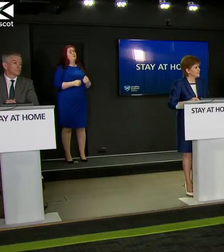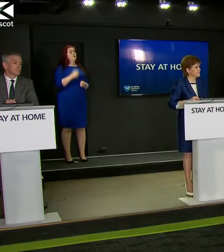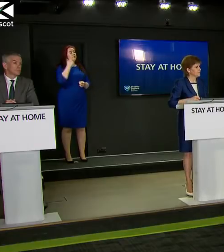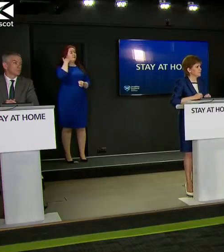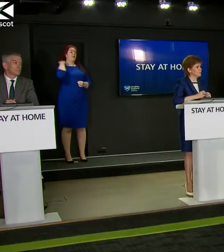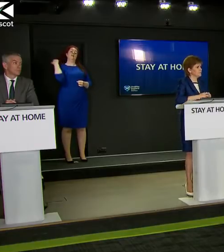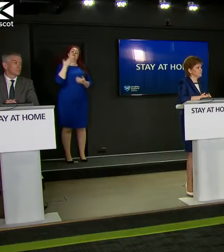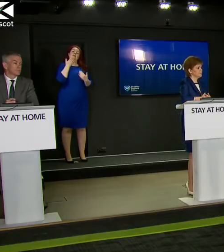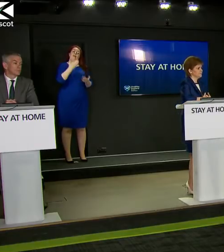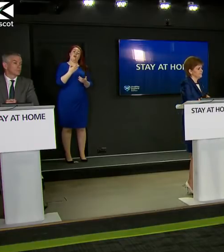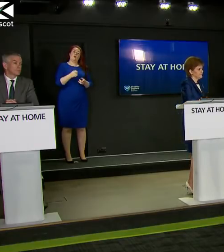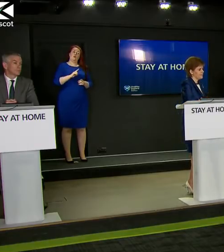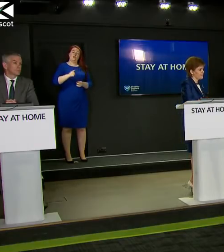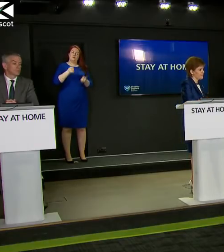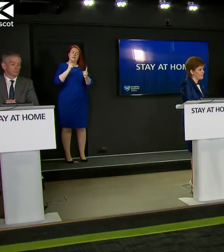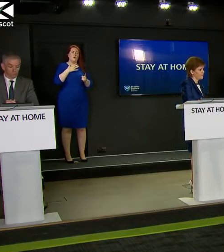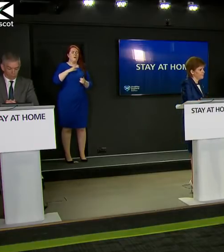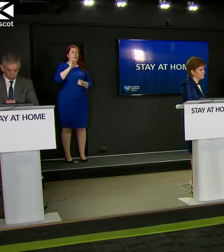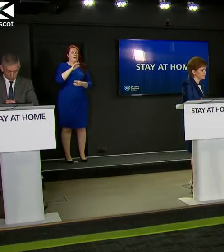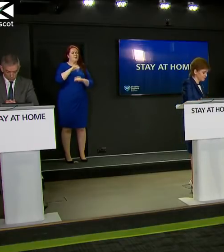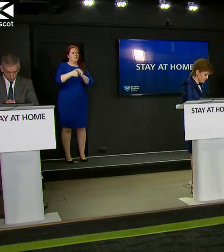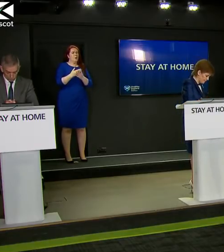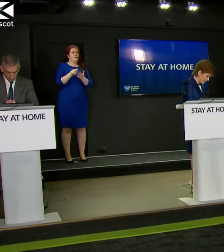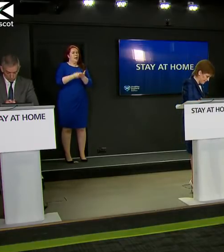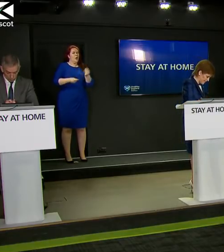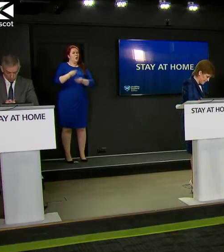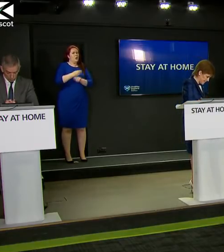to say how much of the £230 million funding will go towards the Michelin site in Dundee?